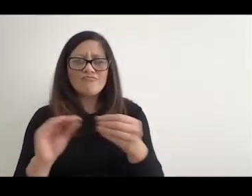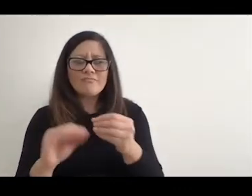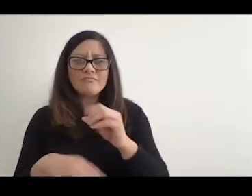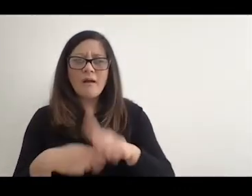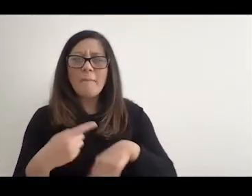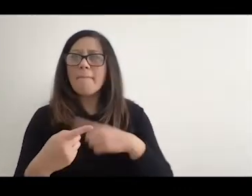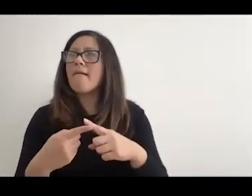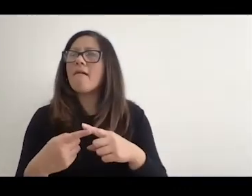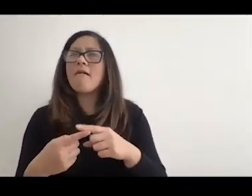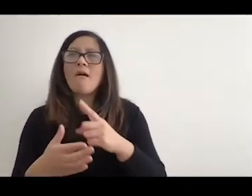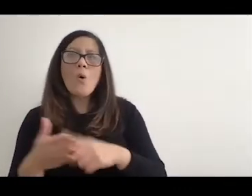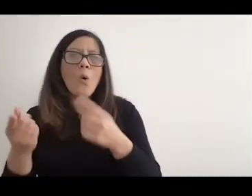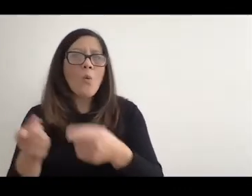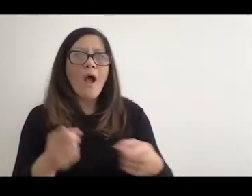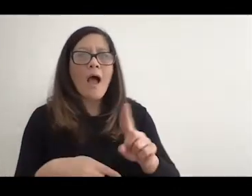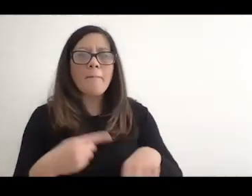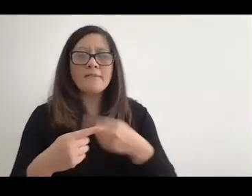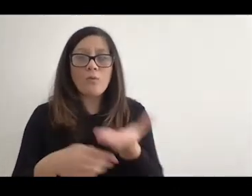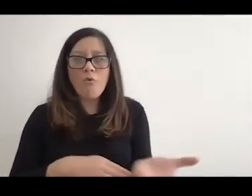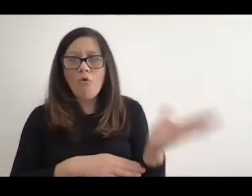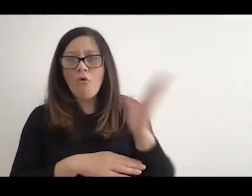are in pajamas all the time?